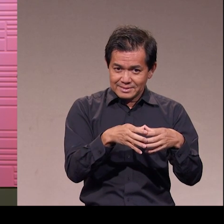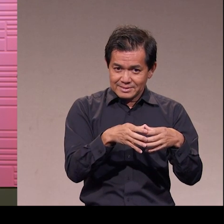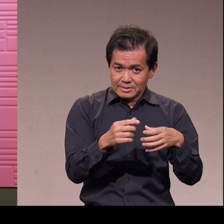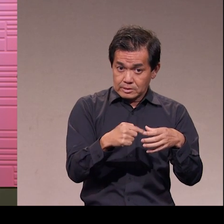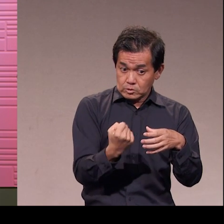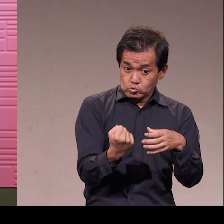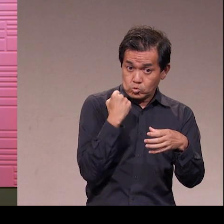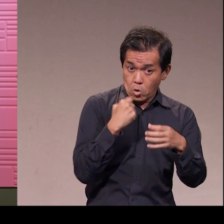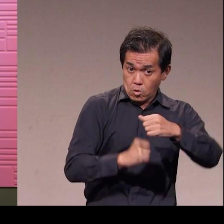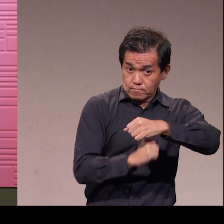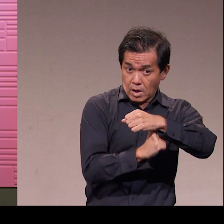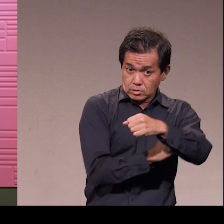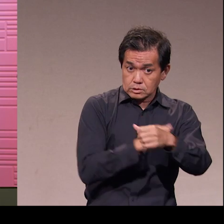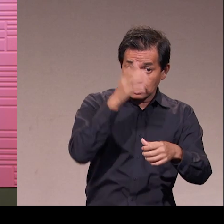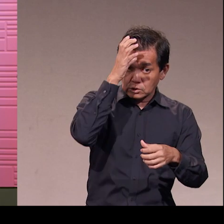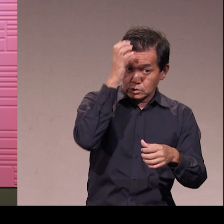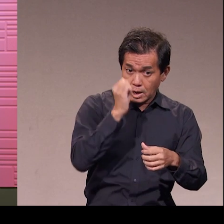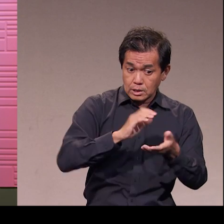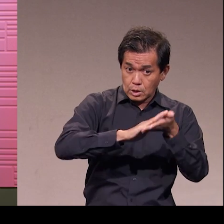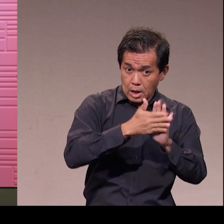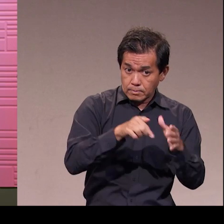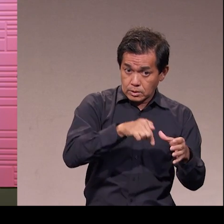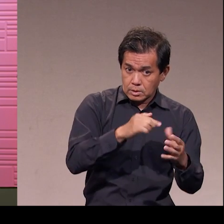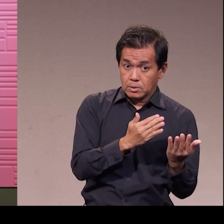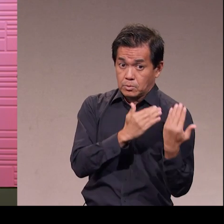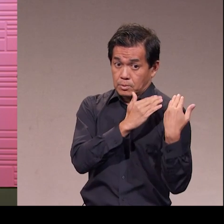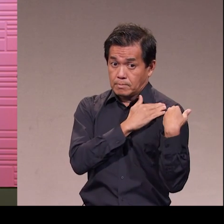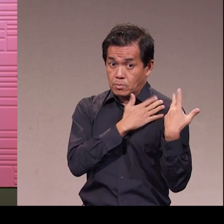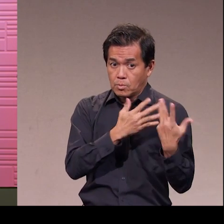They are responsible for the promotion of the Chinese language,